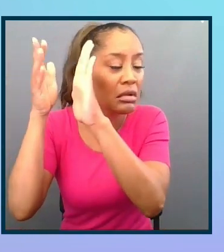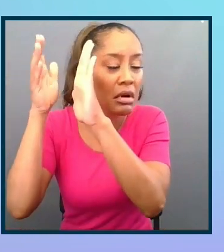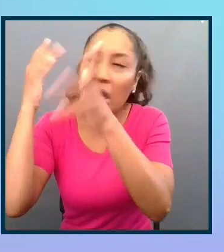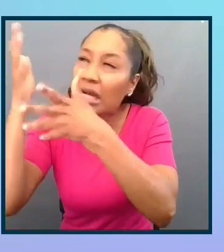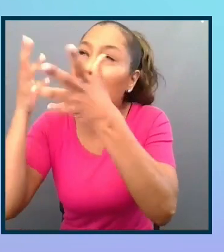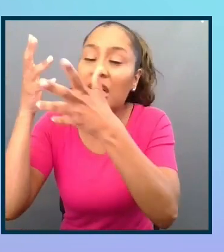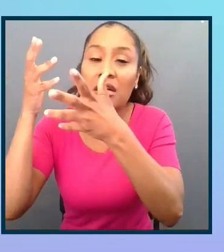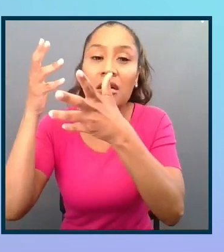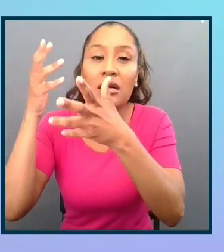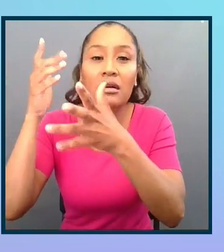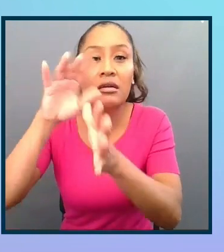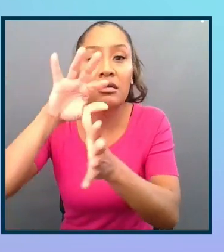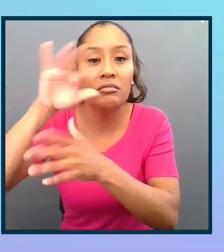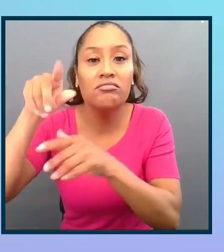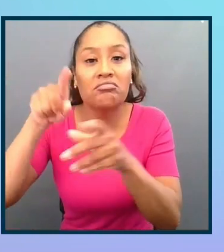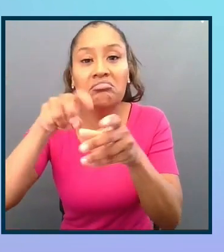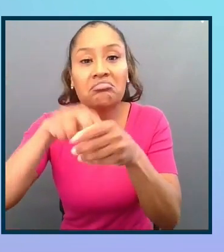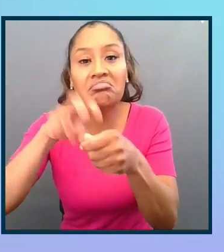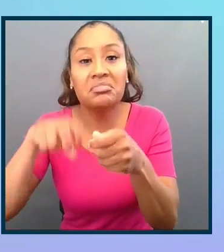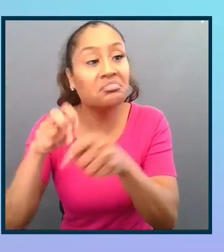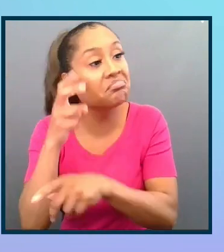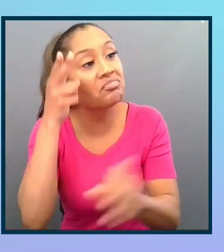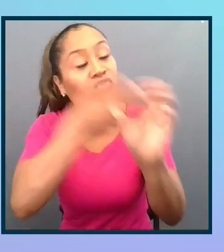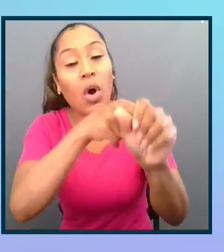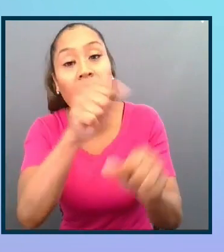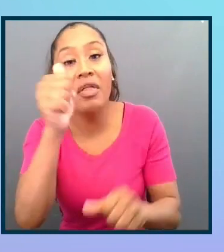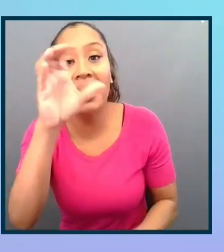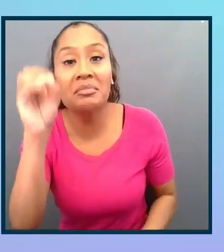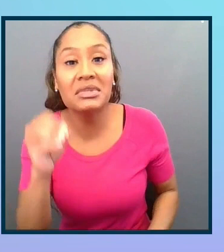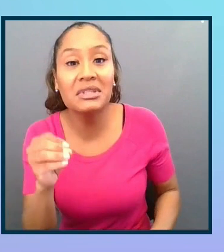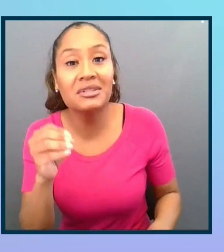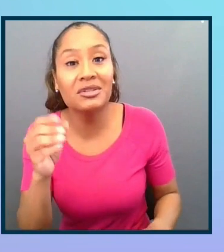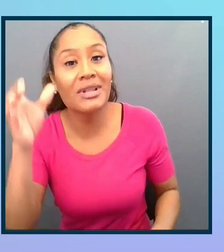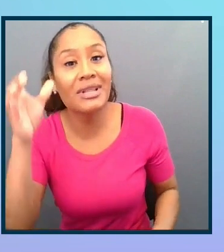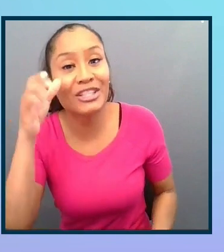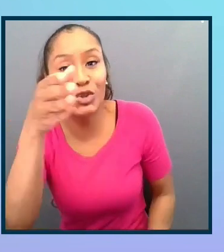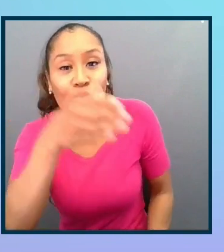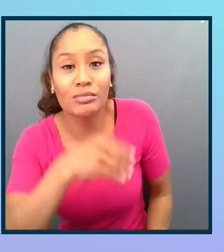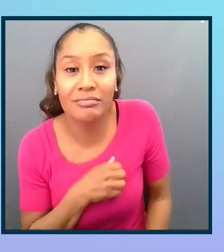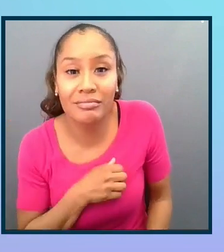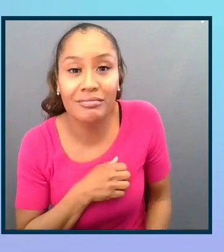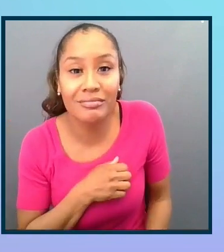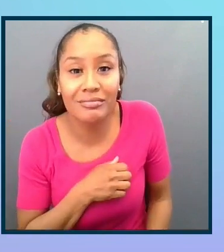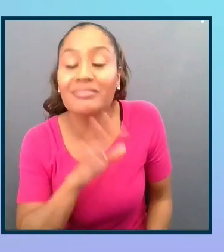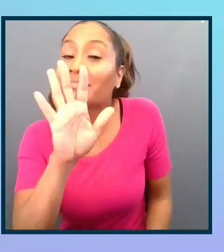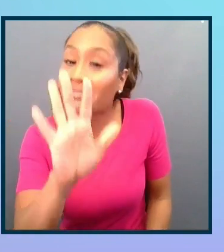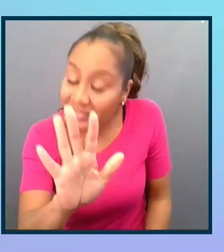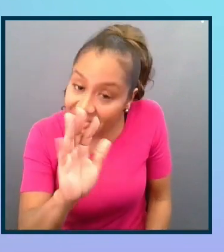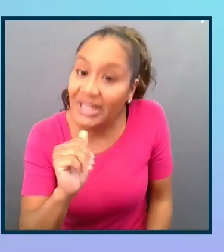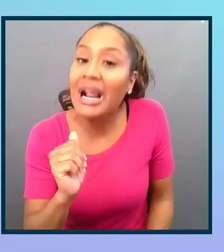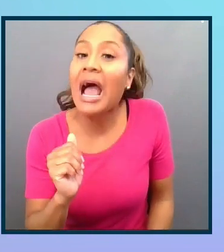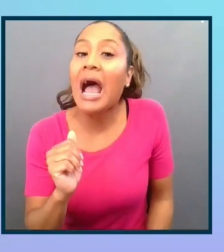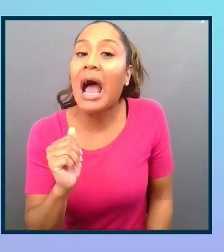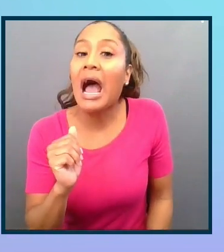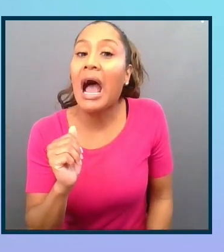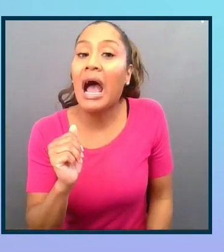a place that will hear you. That's said. If I may, I think for burnout,